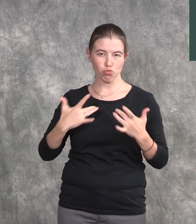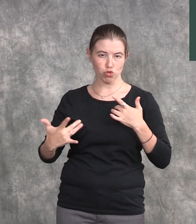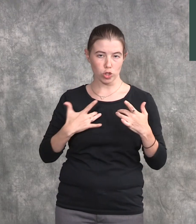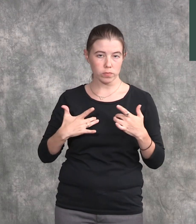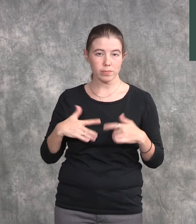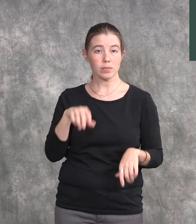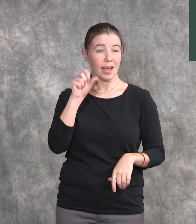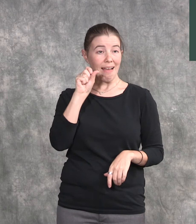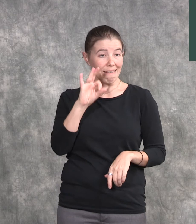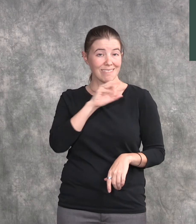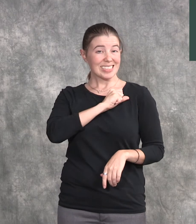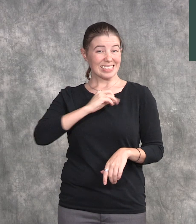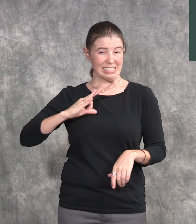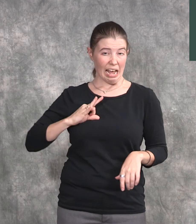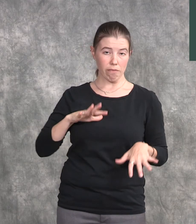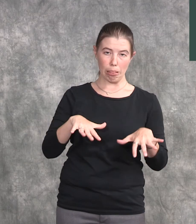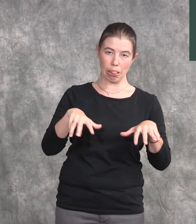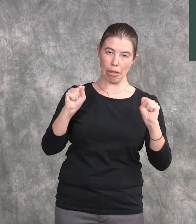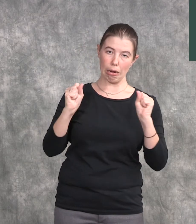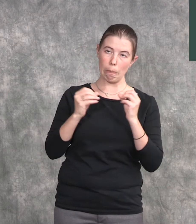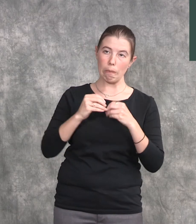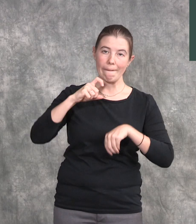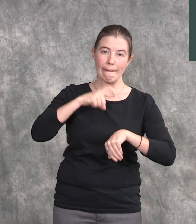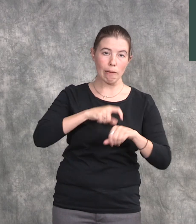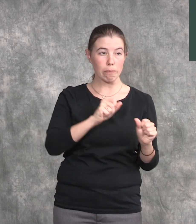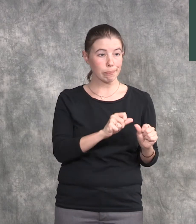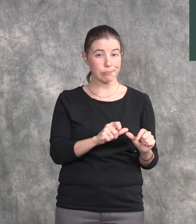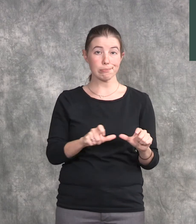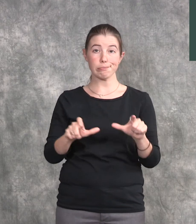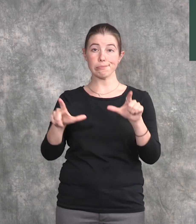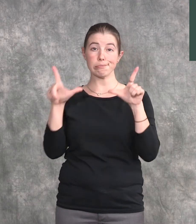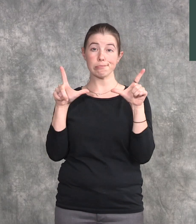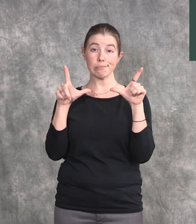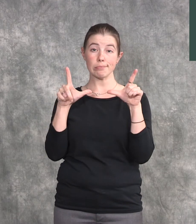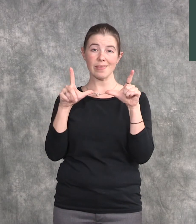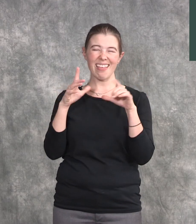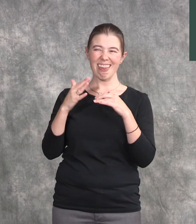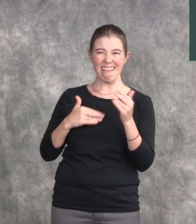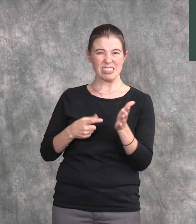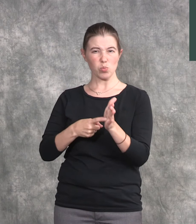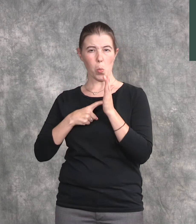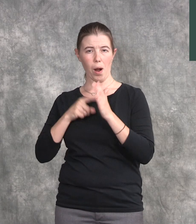notify your contact of this. If staff take more time to open the VRI